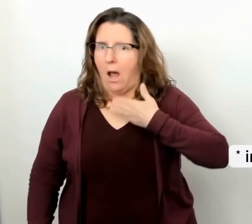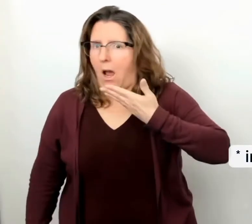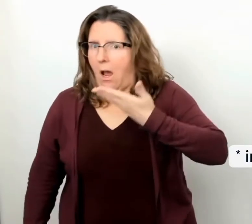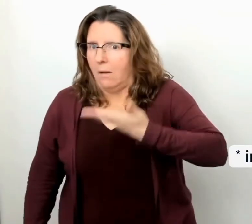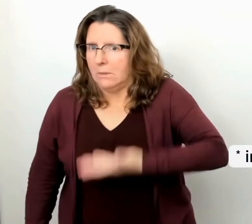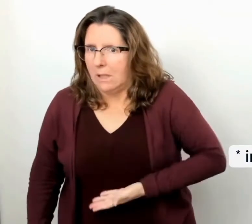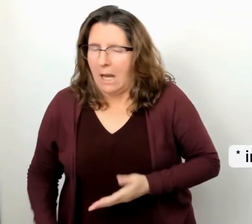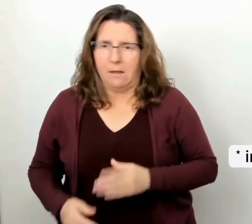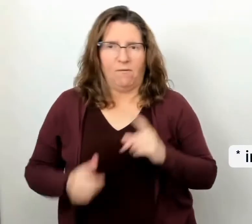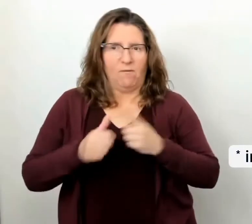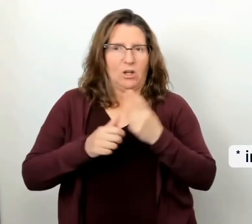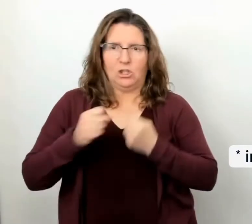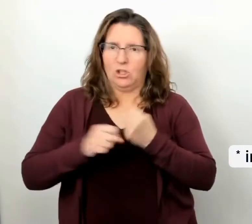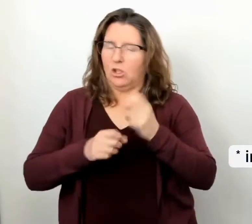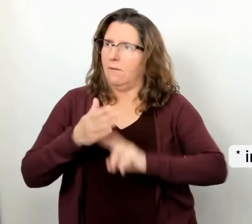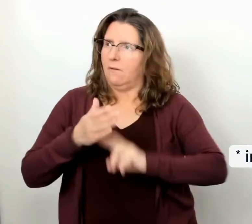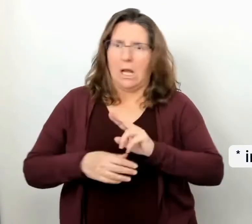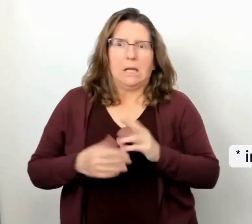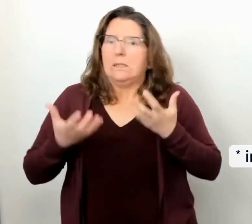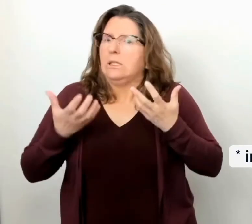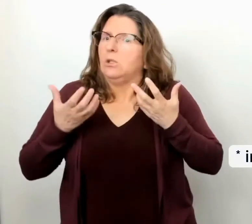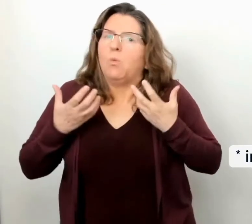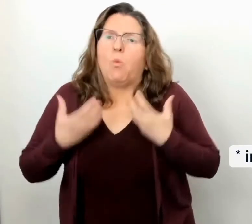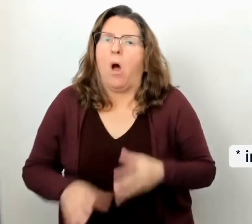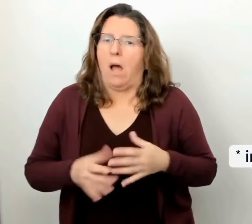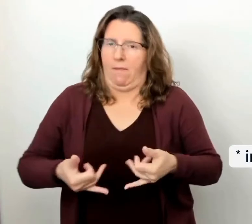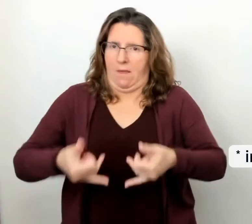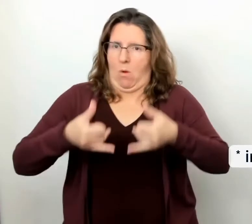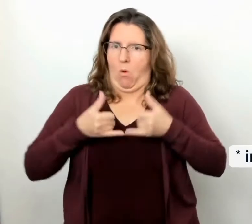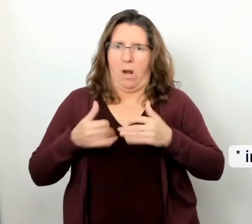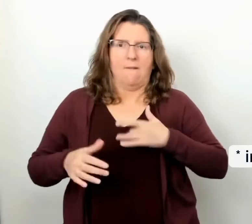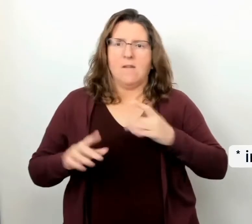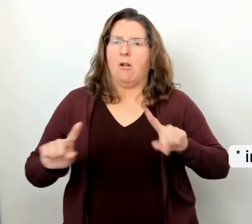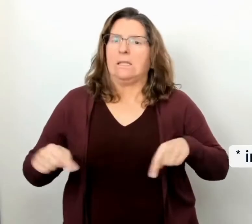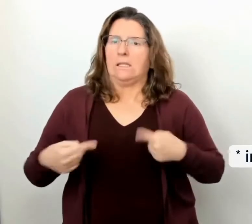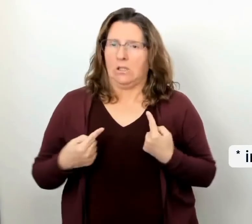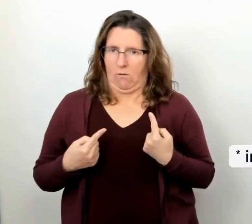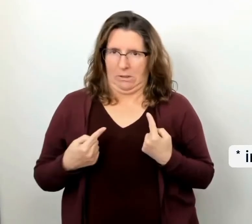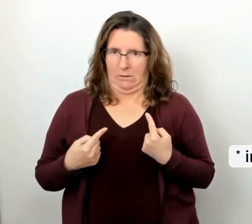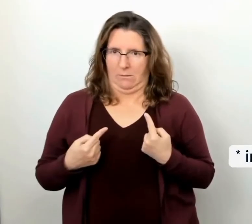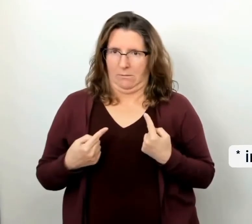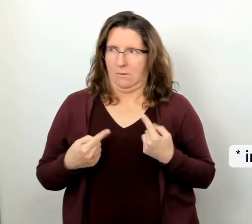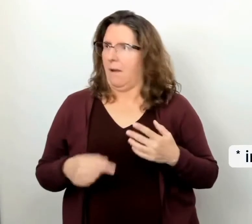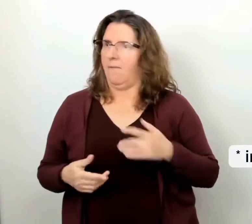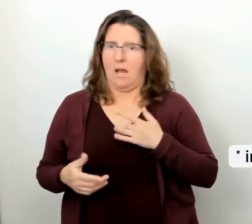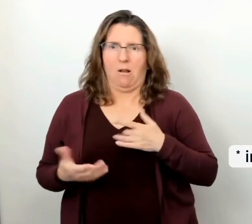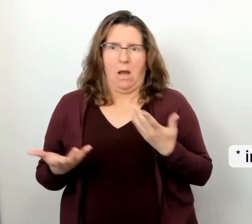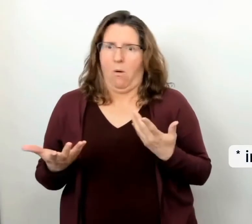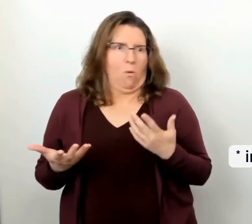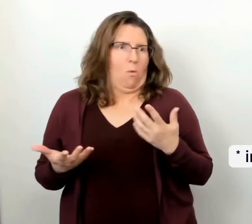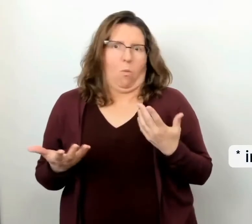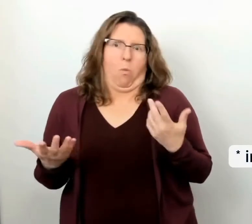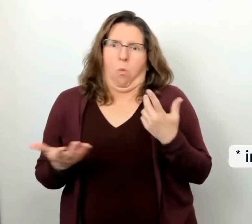I was SOOO upset. I didn't want the award. Frankly, I felt insulted.